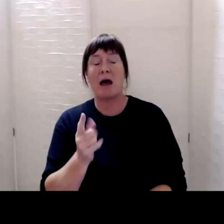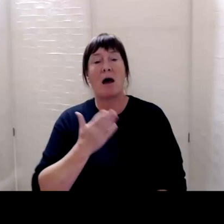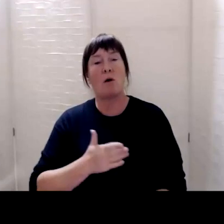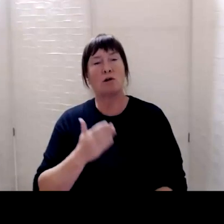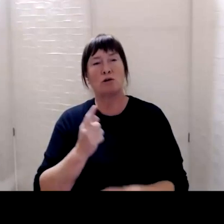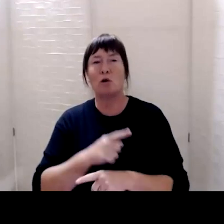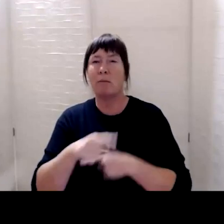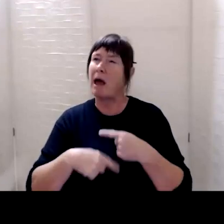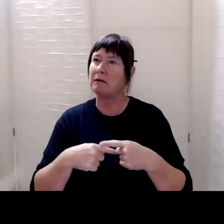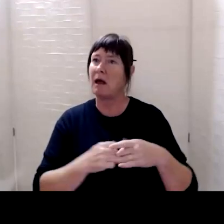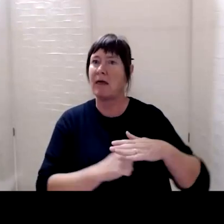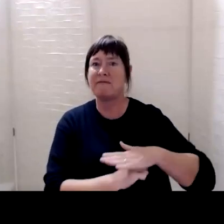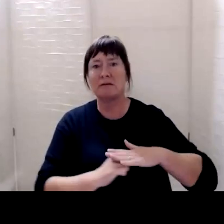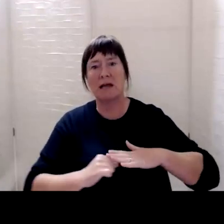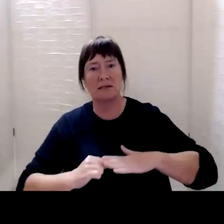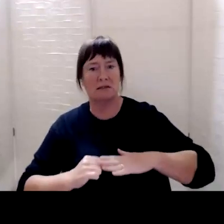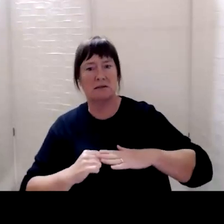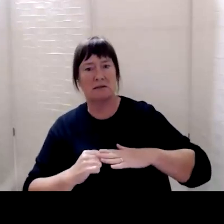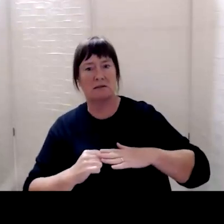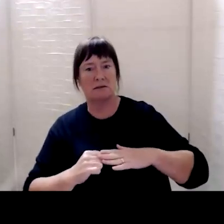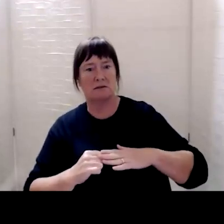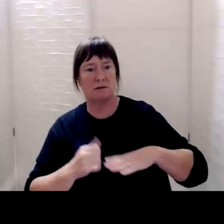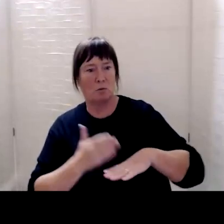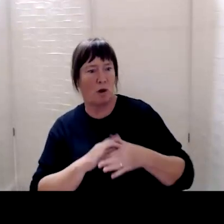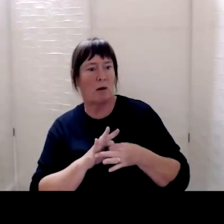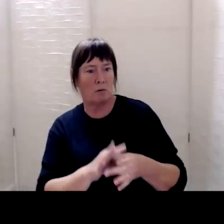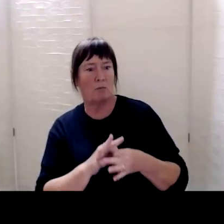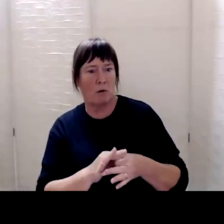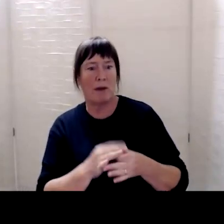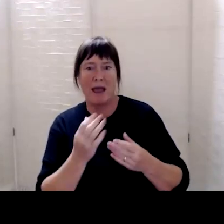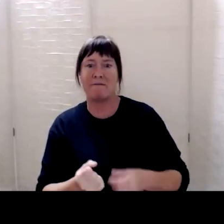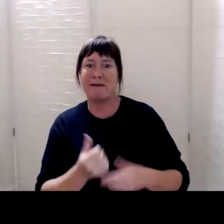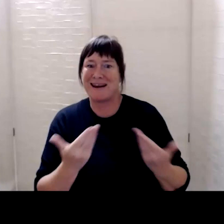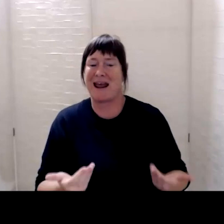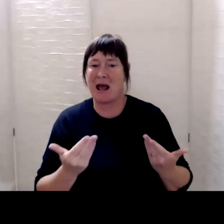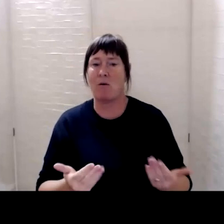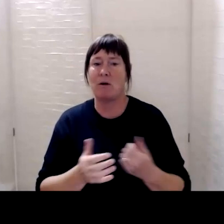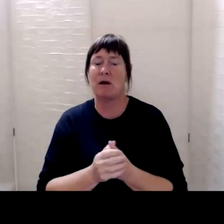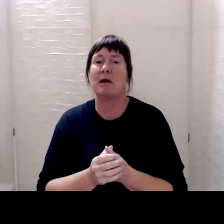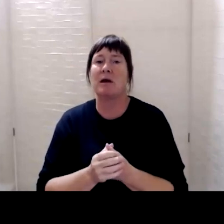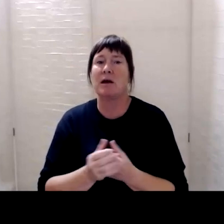working with what we have right now. So I’m just going to give you a little bit of background,